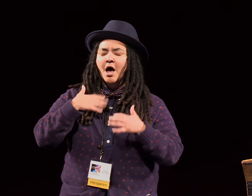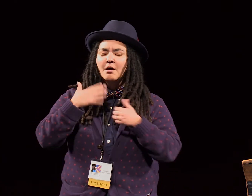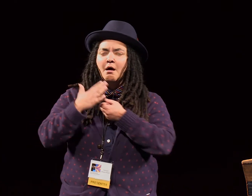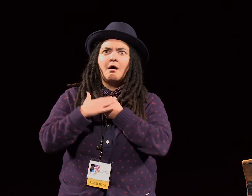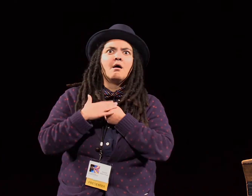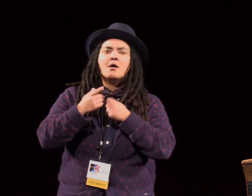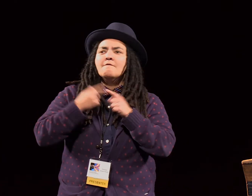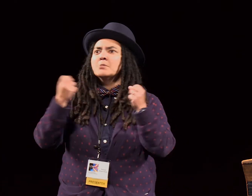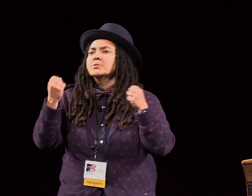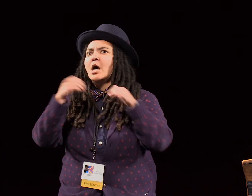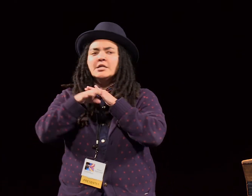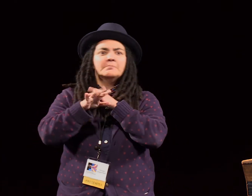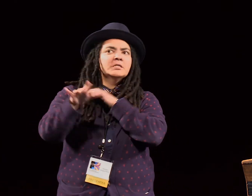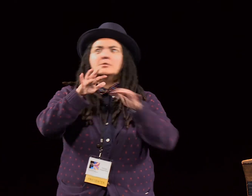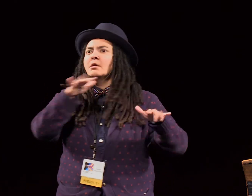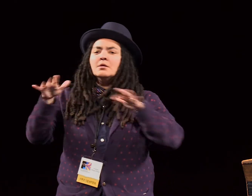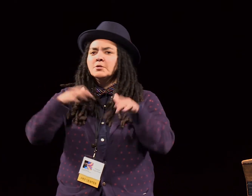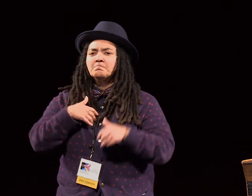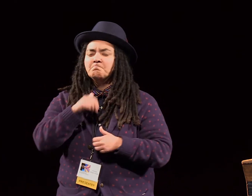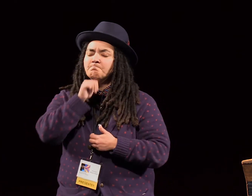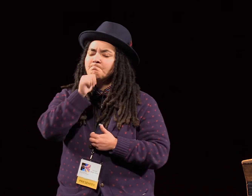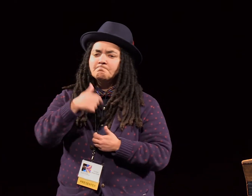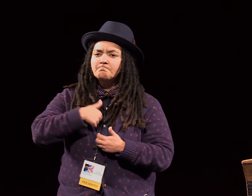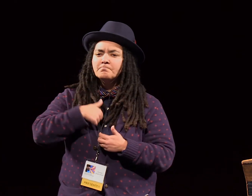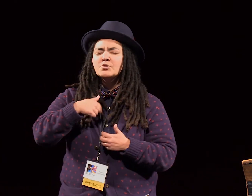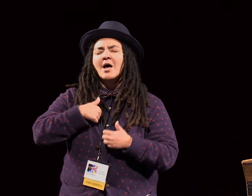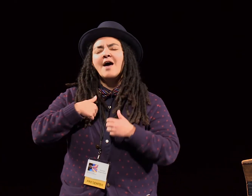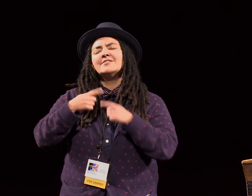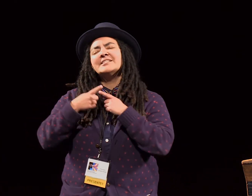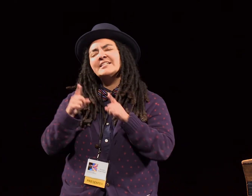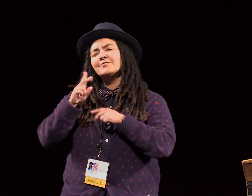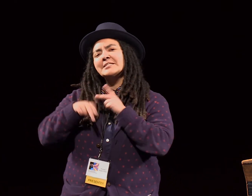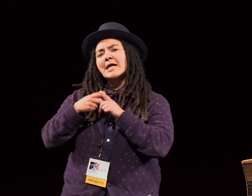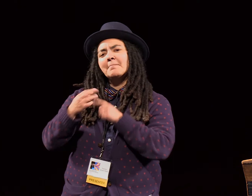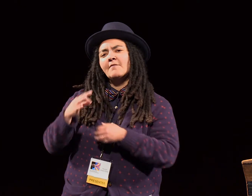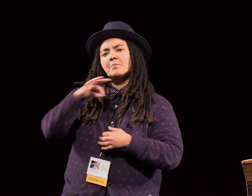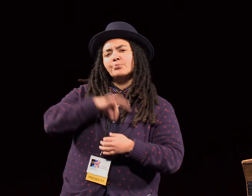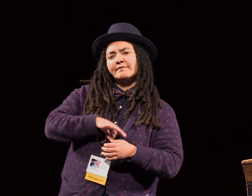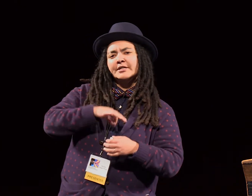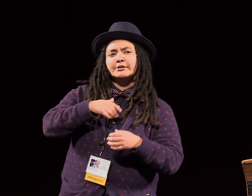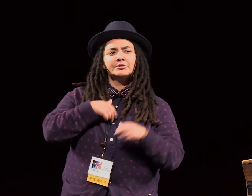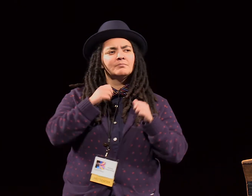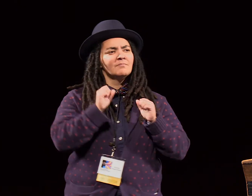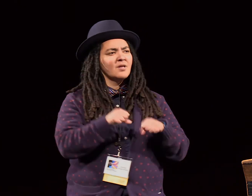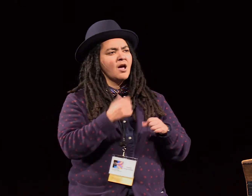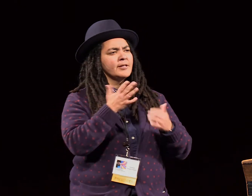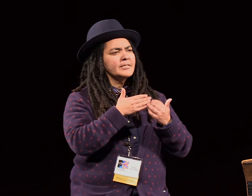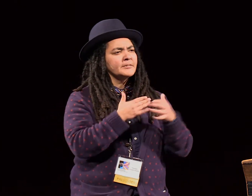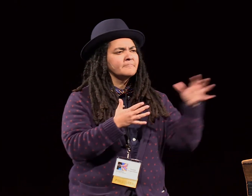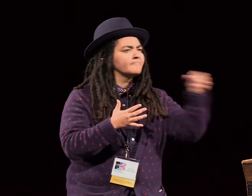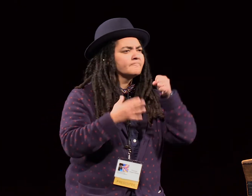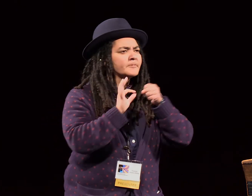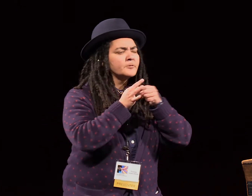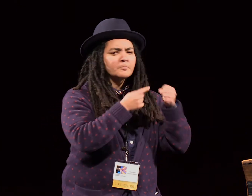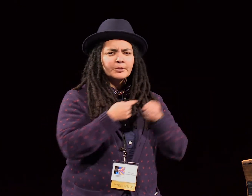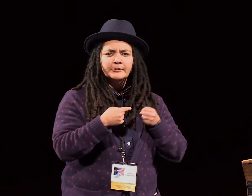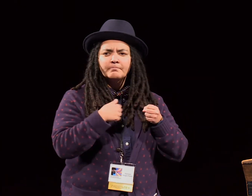So, I don't feel oppressed when it comes to using ASL and have access to sign language. So, I have that as a privilege.